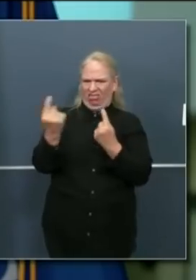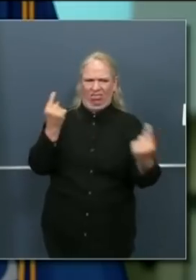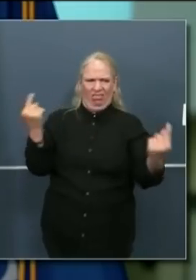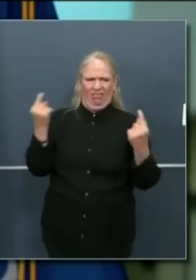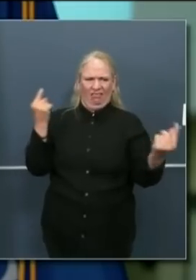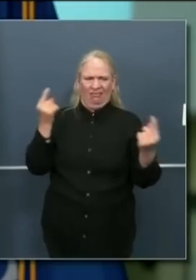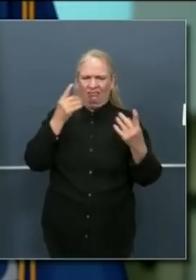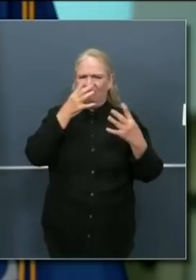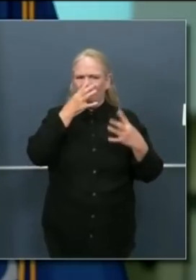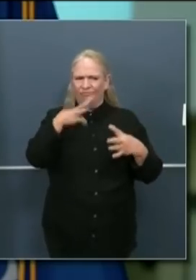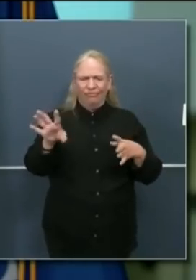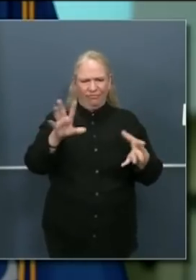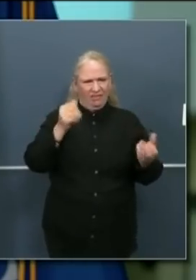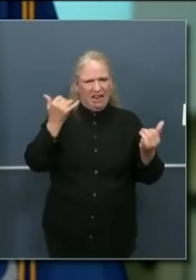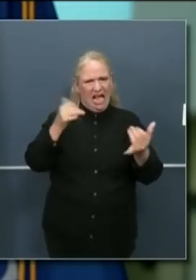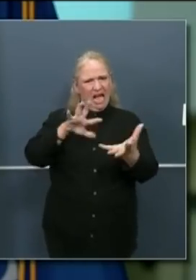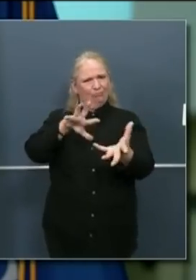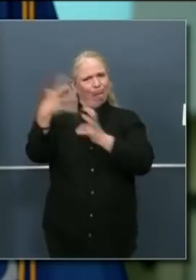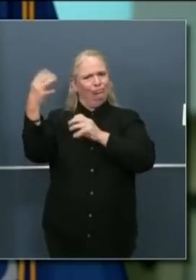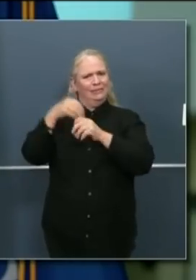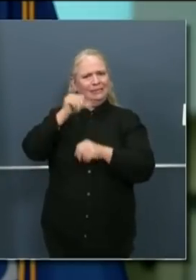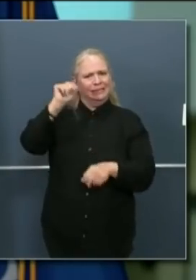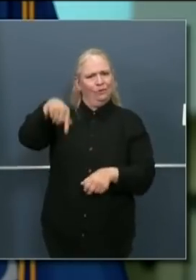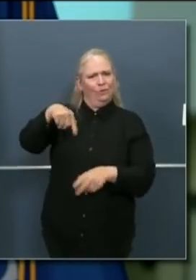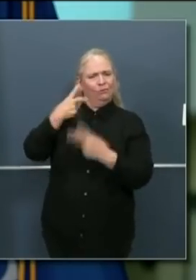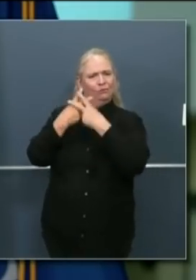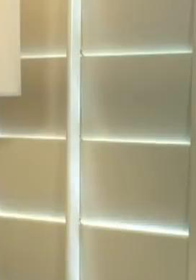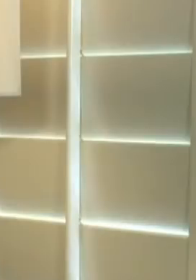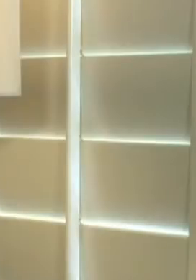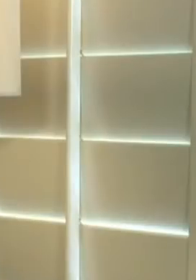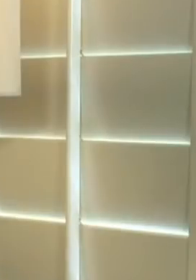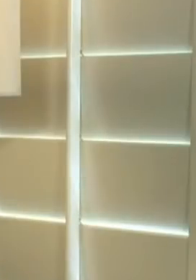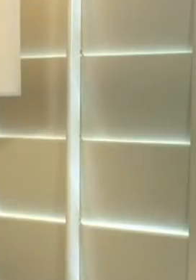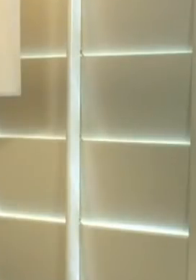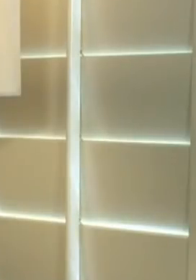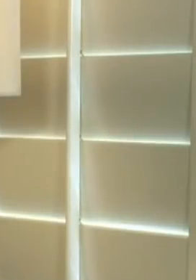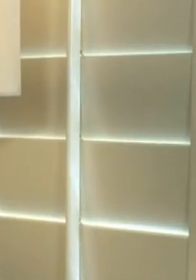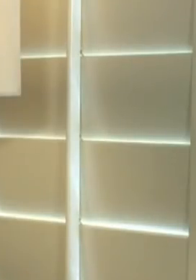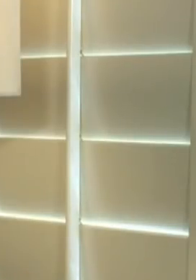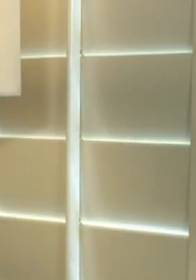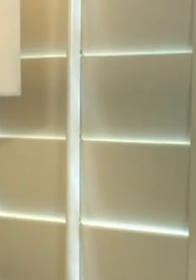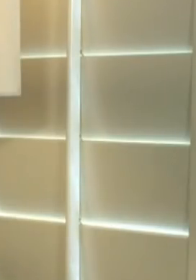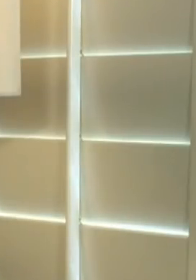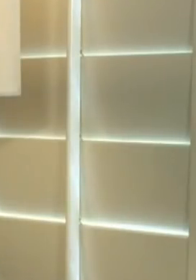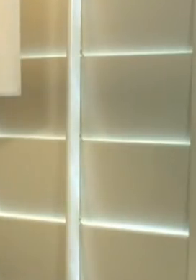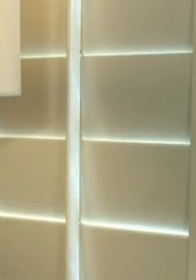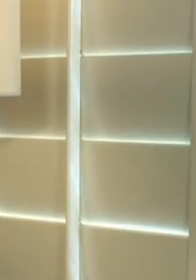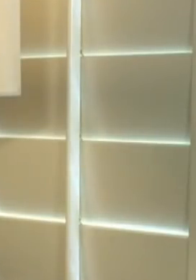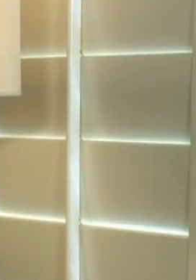OUR COVERAGE OF COURSE CONTINUES ON CBSN BAY AREA BUT THE GOVERNOR TALKING ABOUT